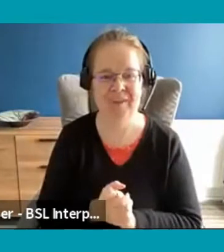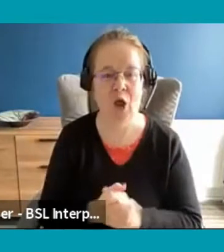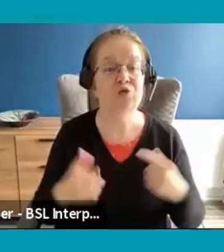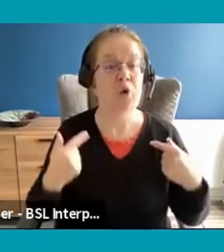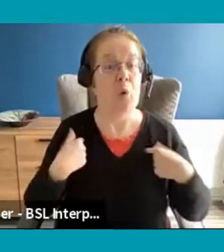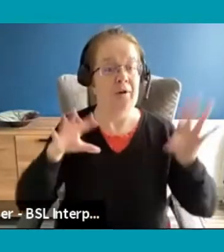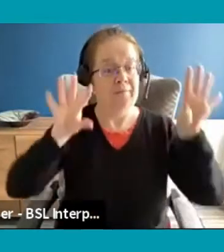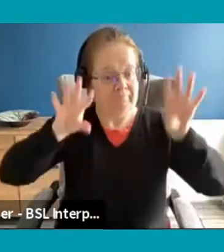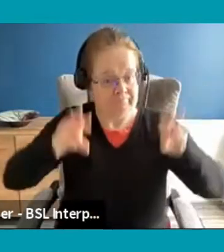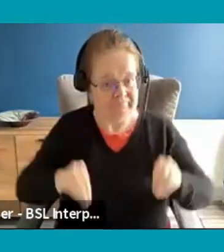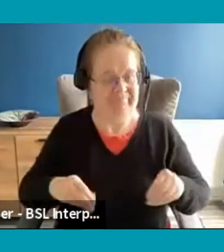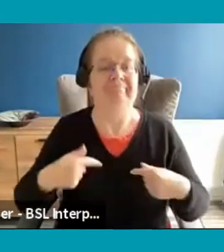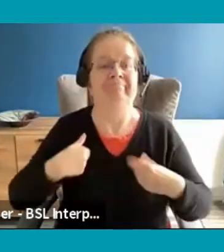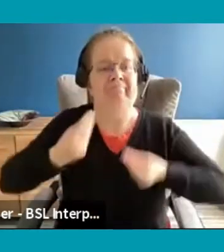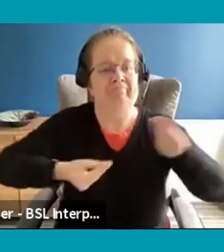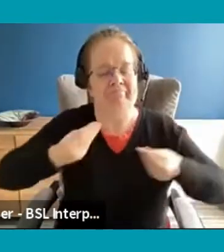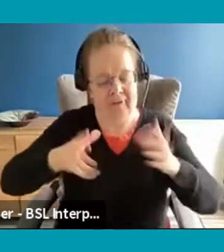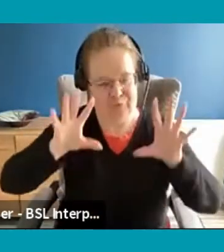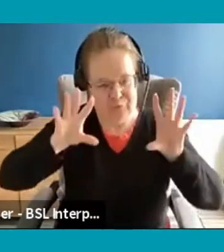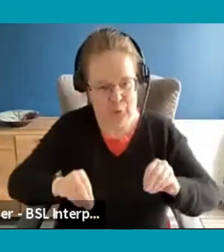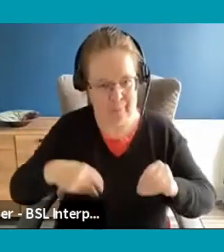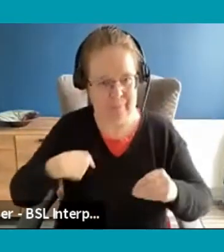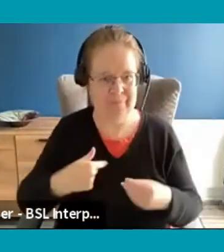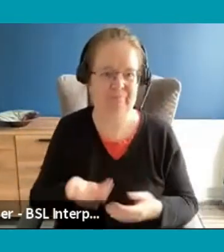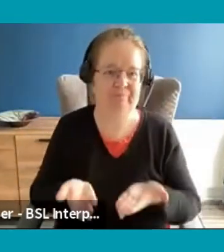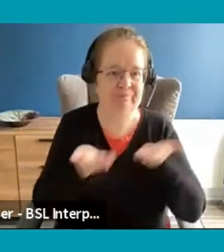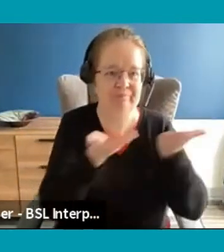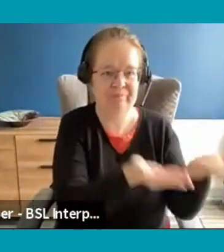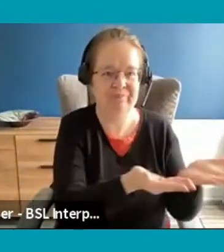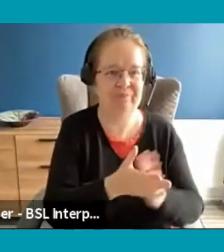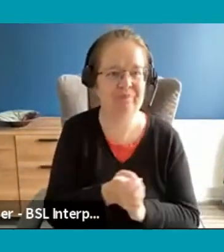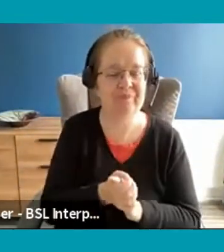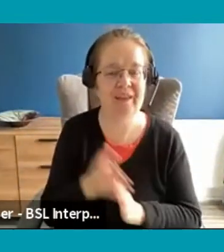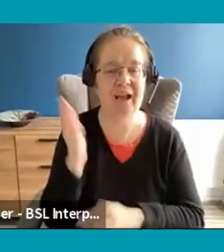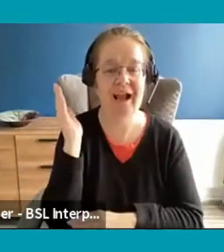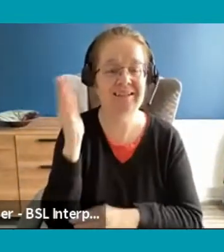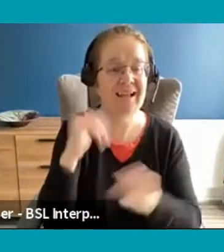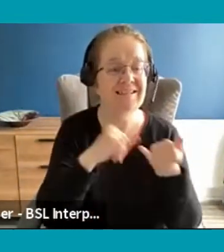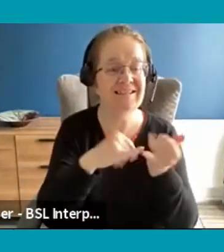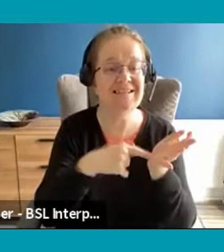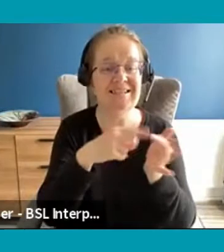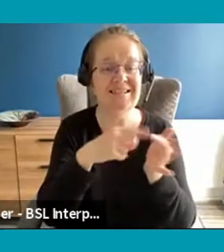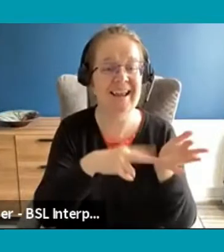let's get started. So we have speakers, Steve, Sophie,